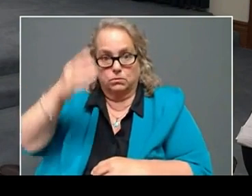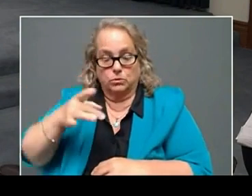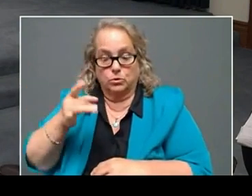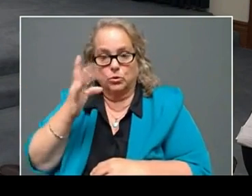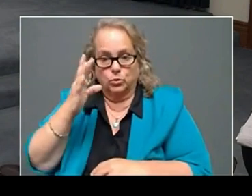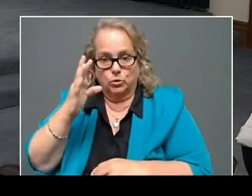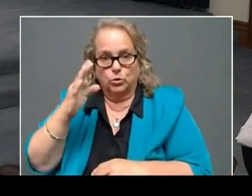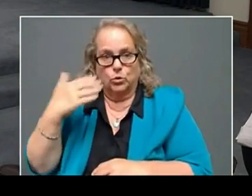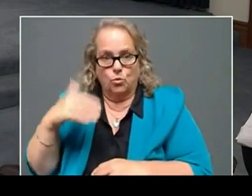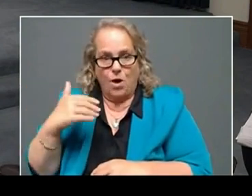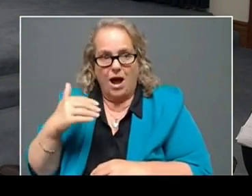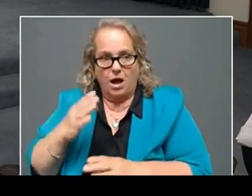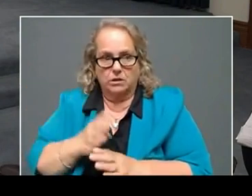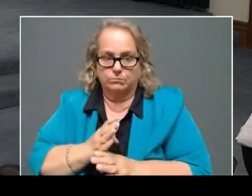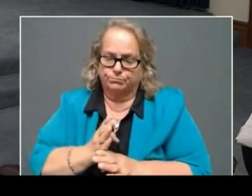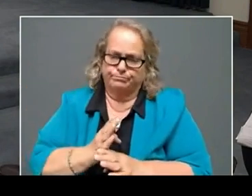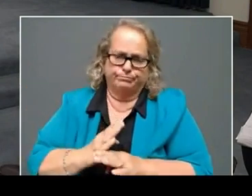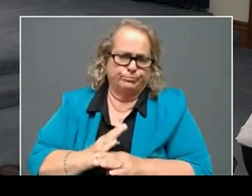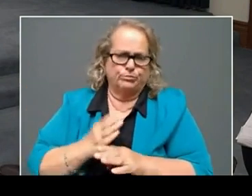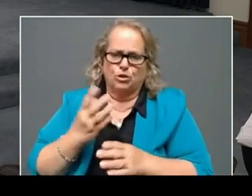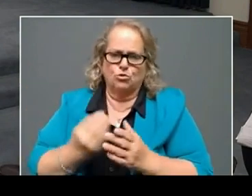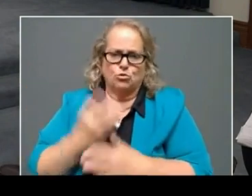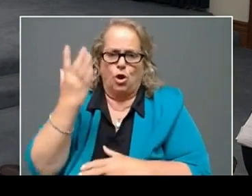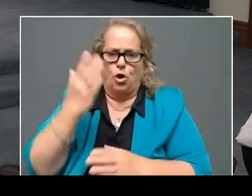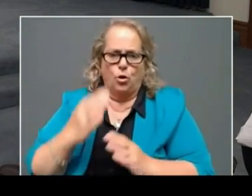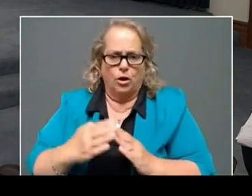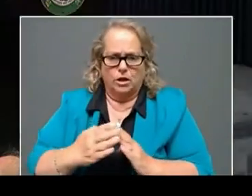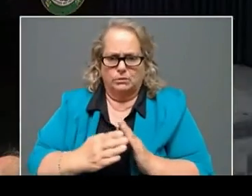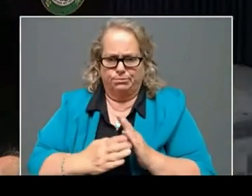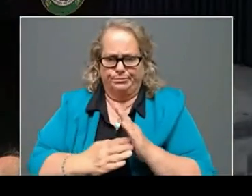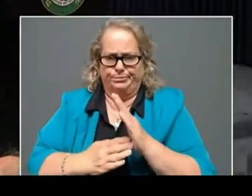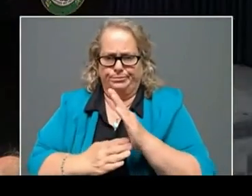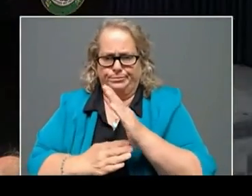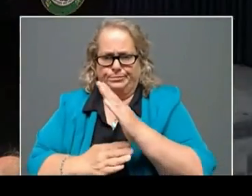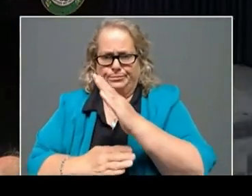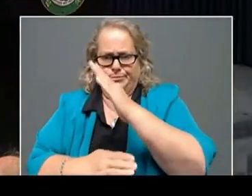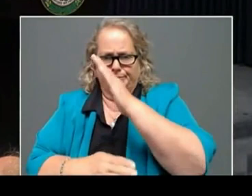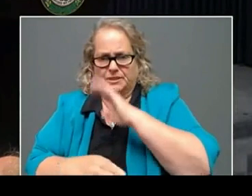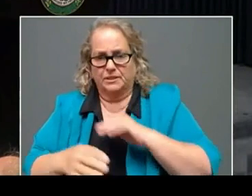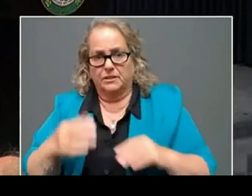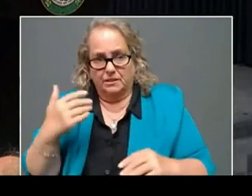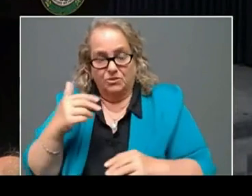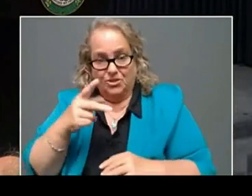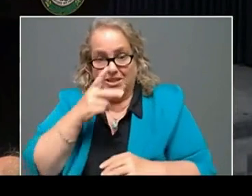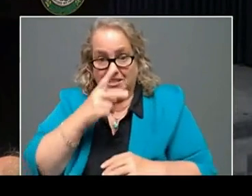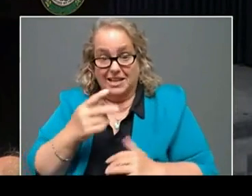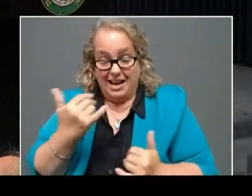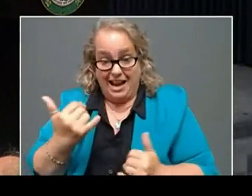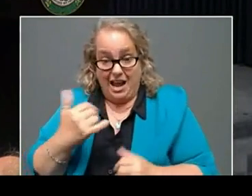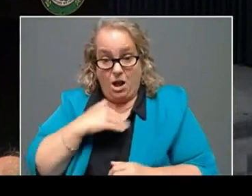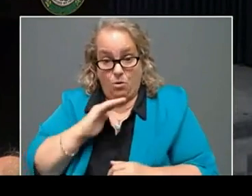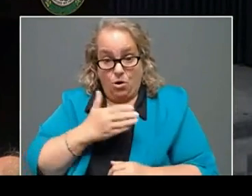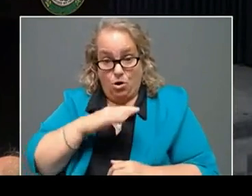was increasing. Uh so so quickly. Um our curve is fairly significant while